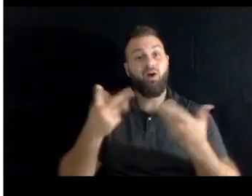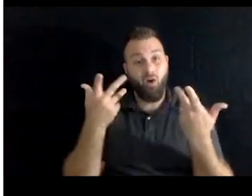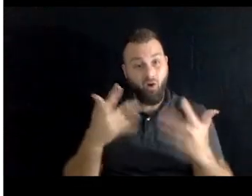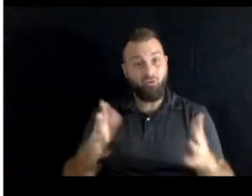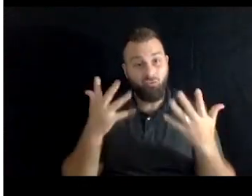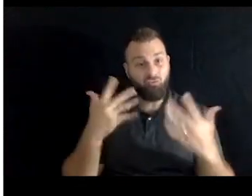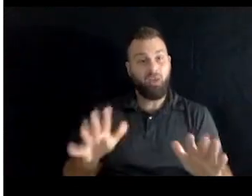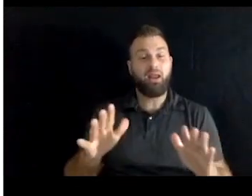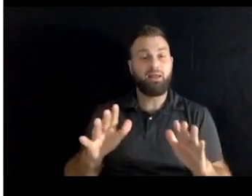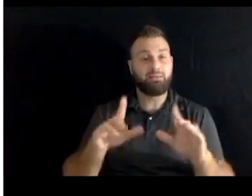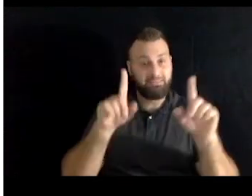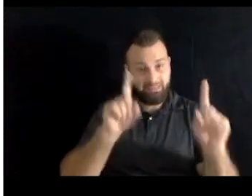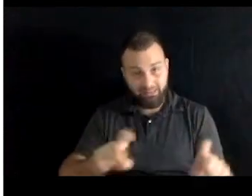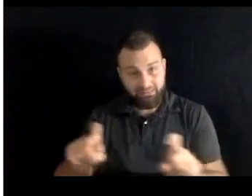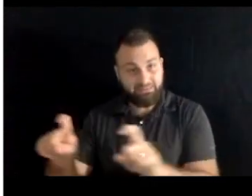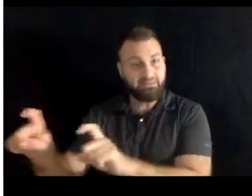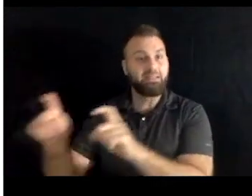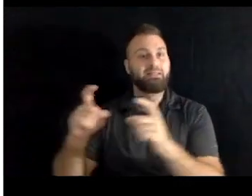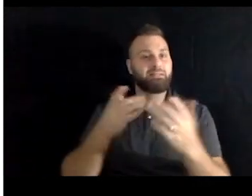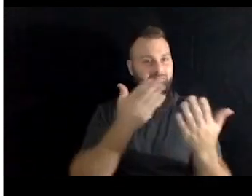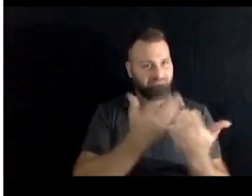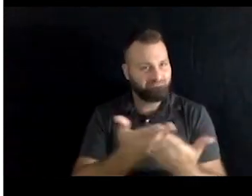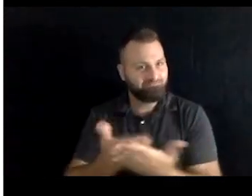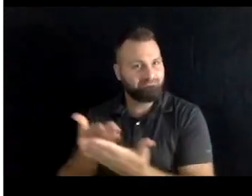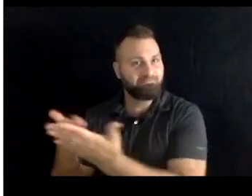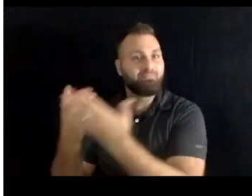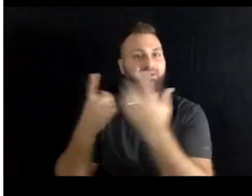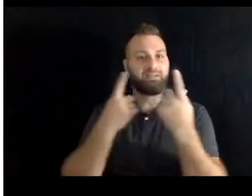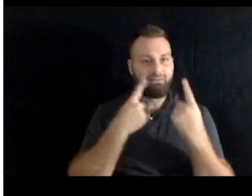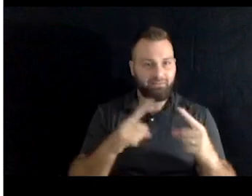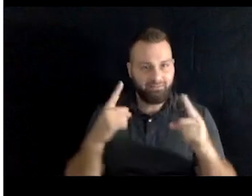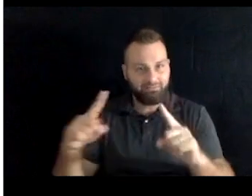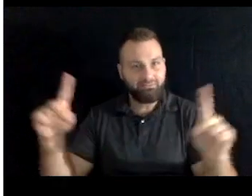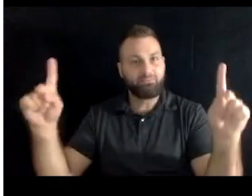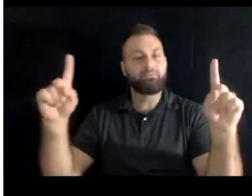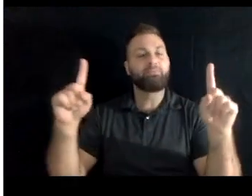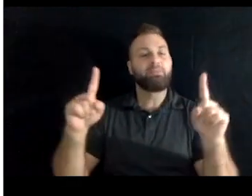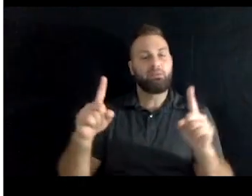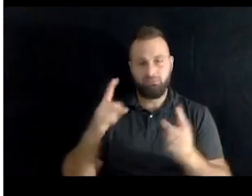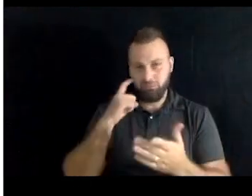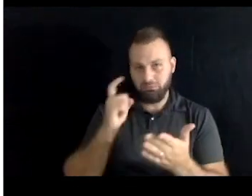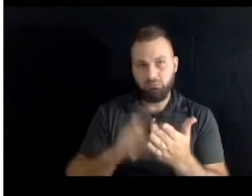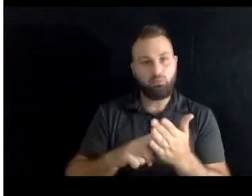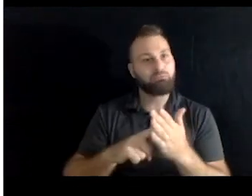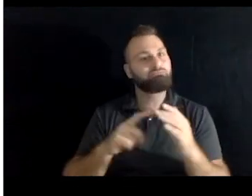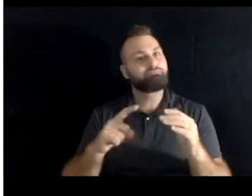So if we have rigorously tested something and we see that it improves